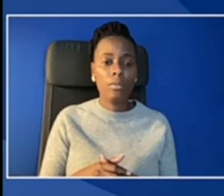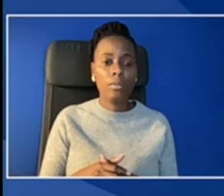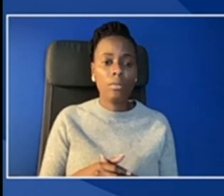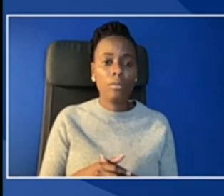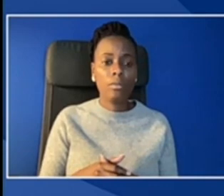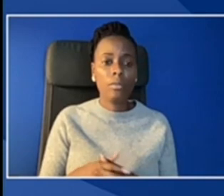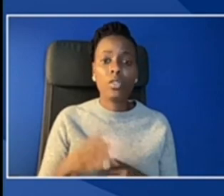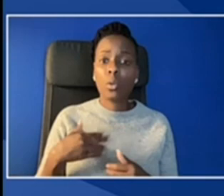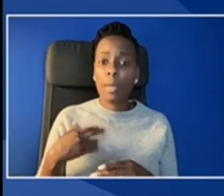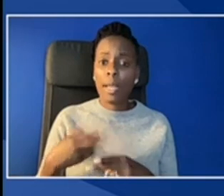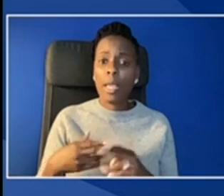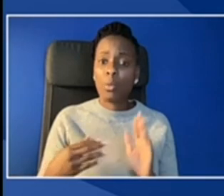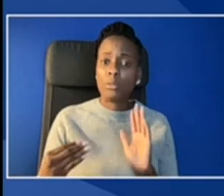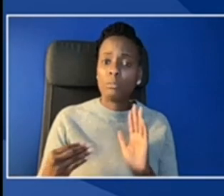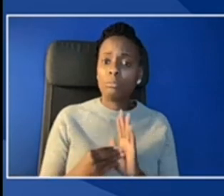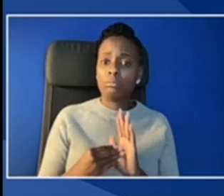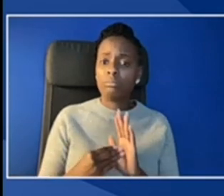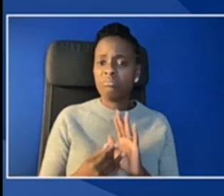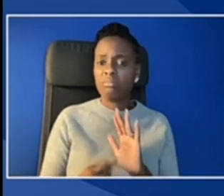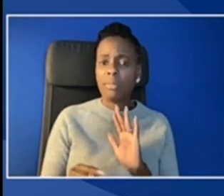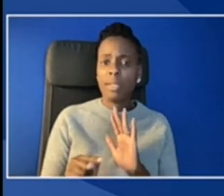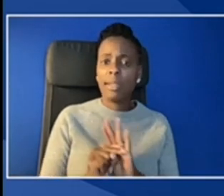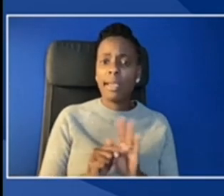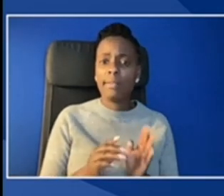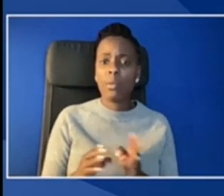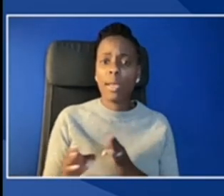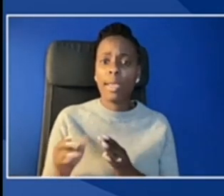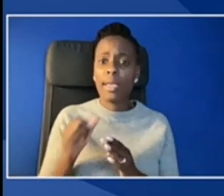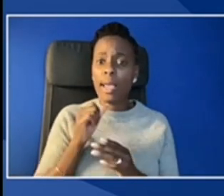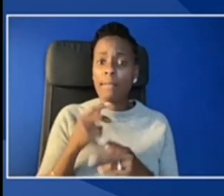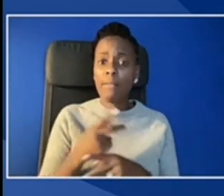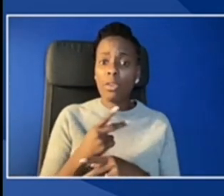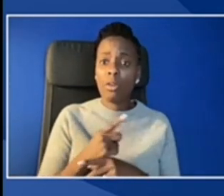derogatory way, and I didn't find out until 2011.